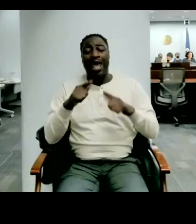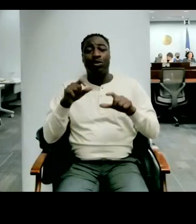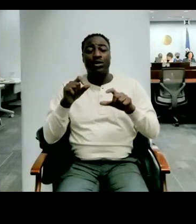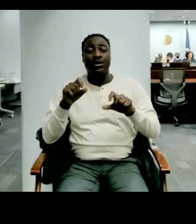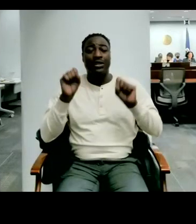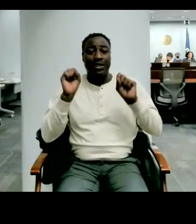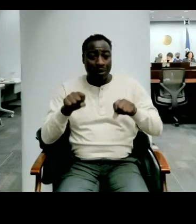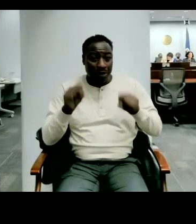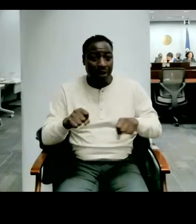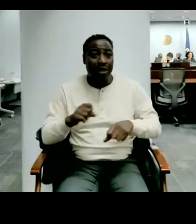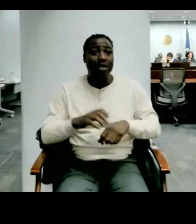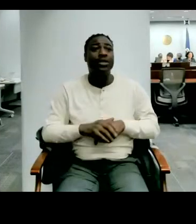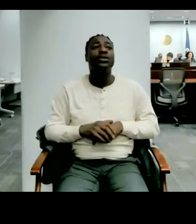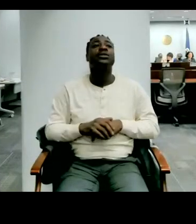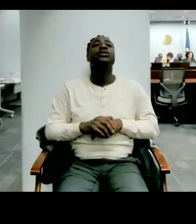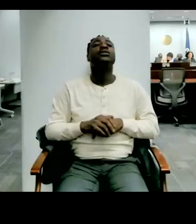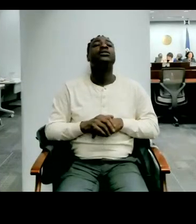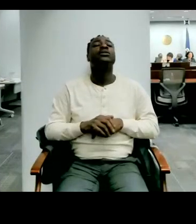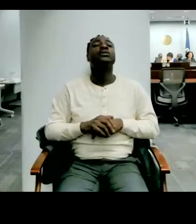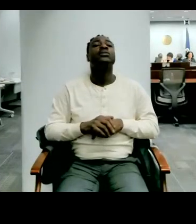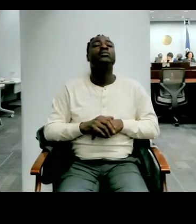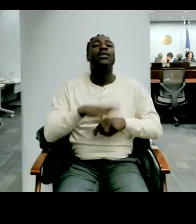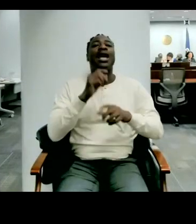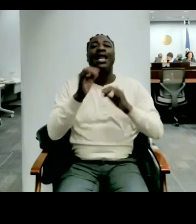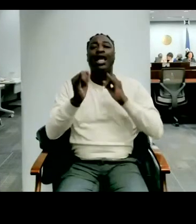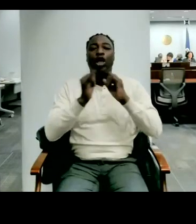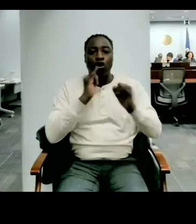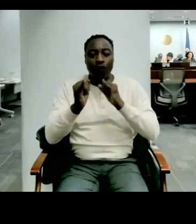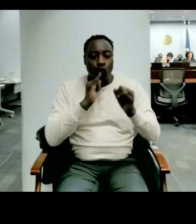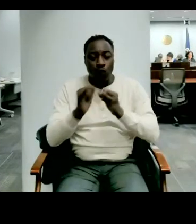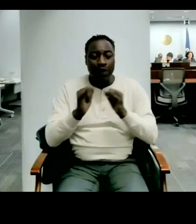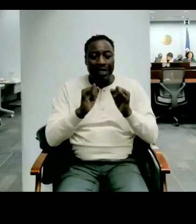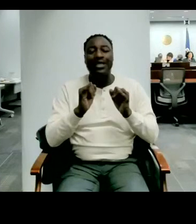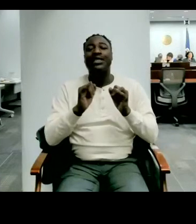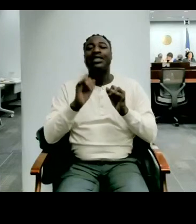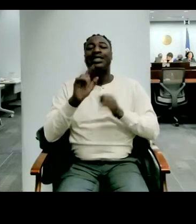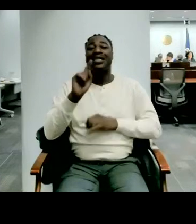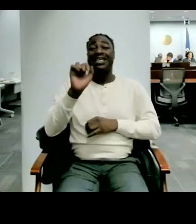and trauma informed um interviewing tactics and techniques would greatly